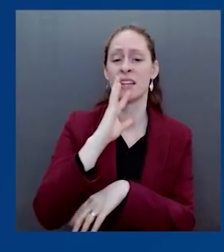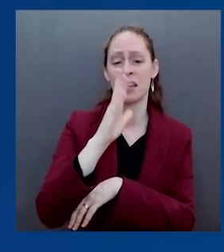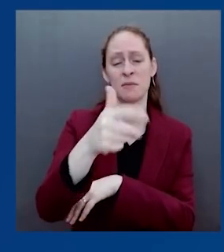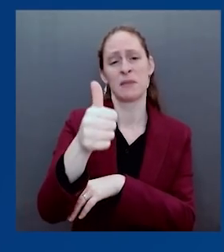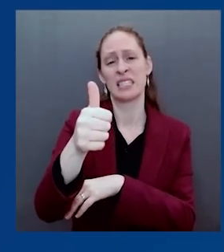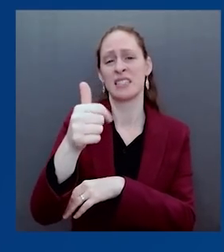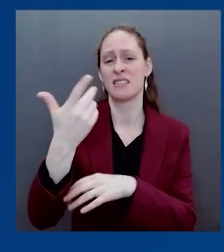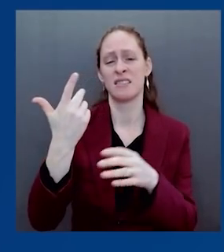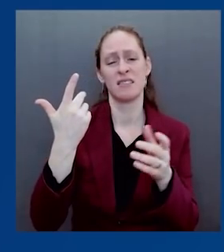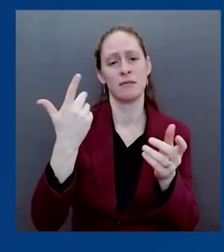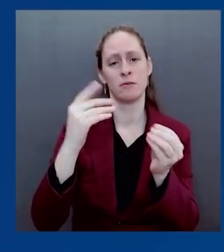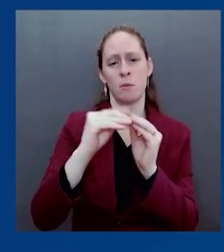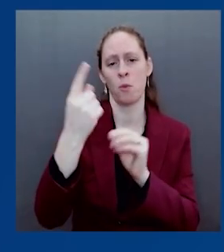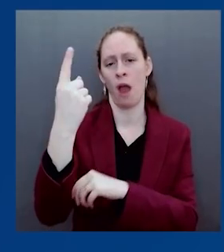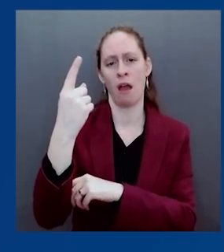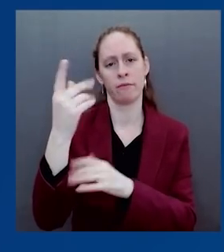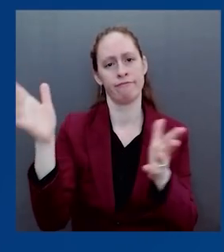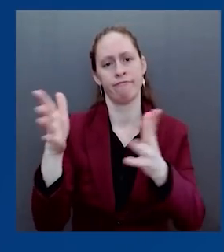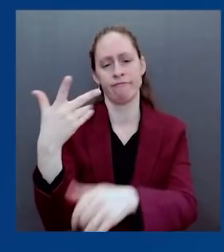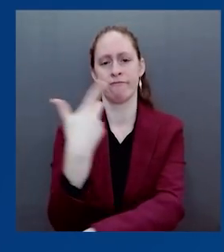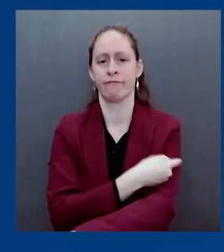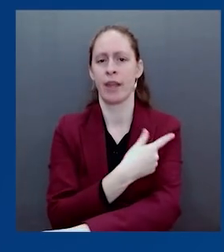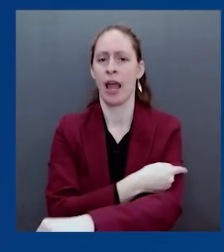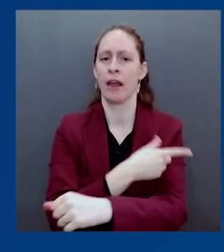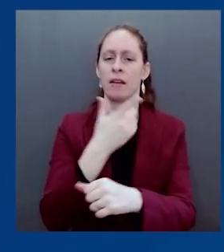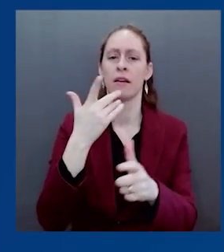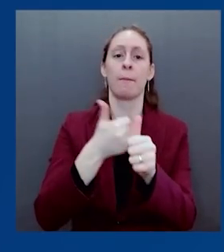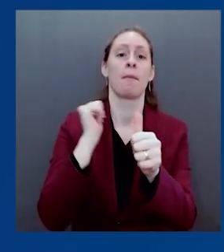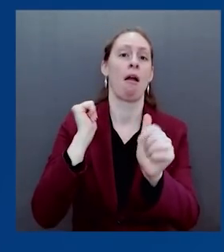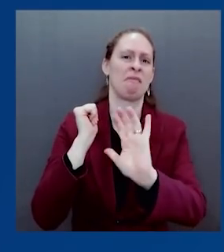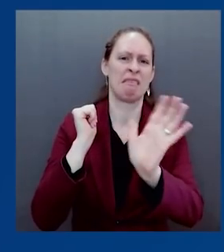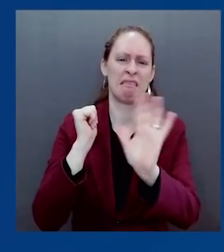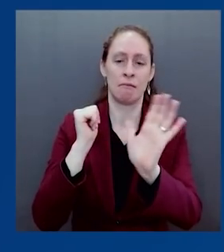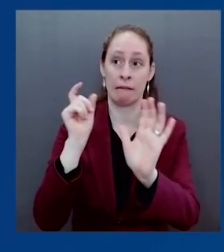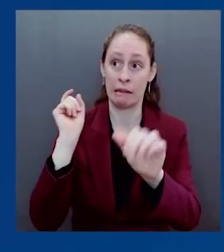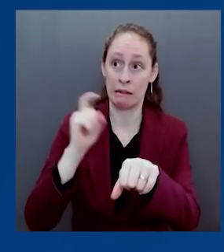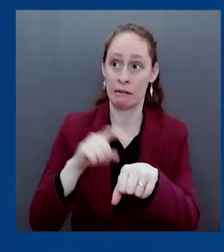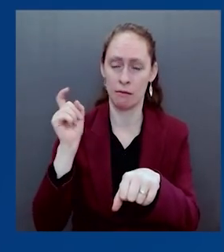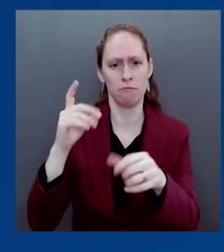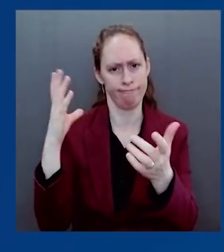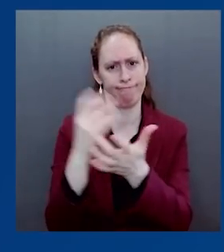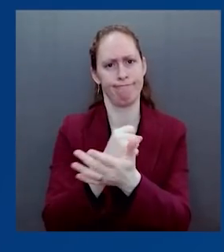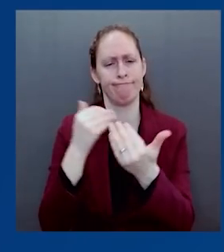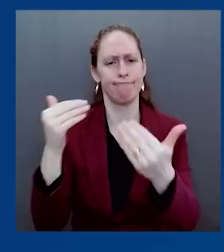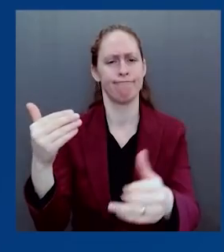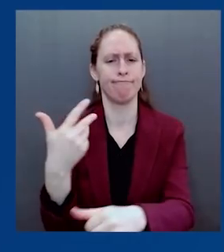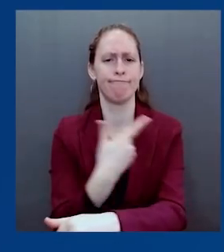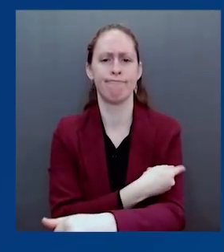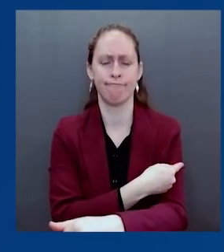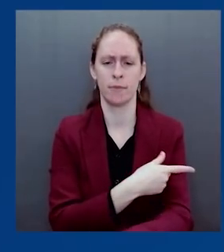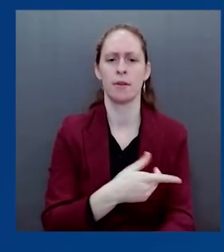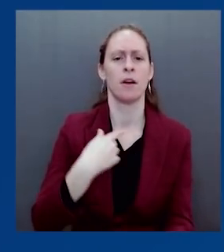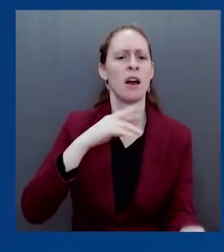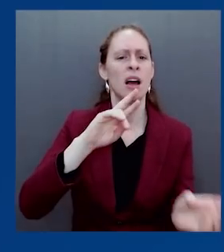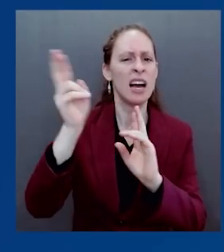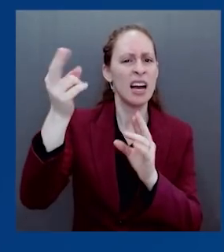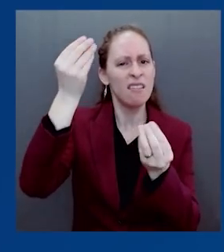You can go to Vaccines.gov. You can text your ZIP code. You can call. But importantly, to reiterate what I was saying,